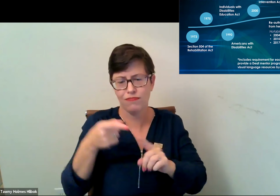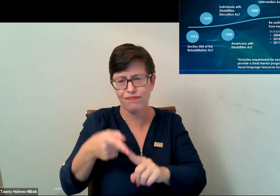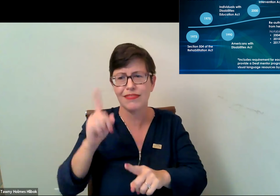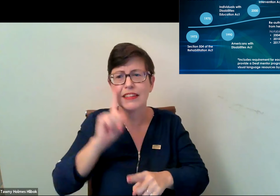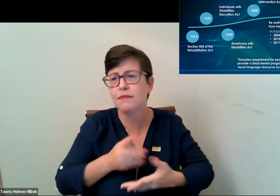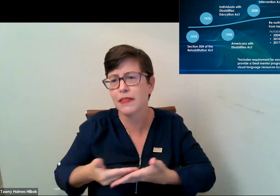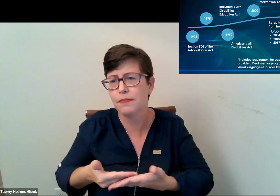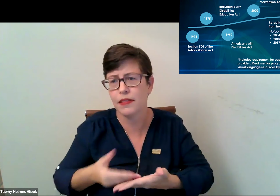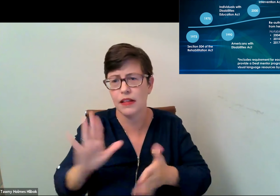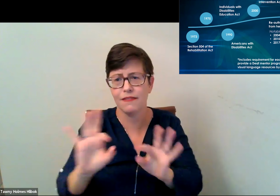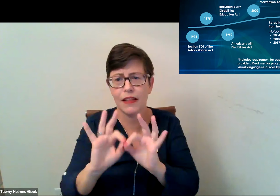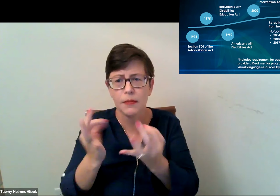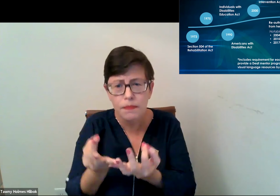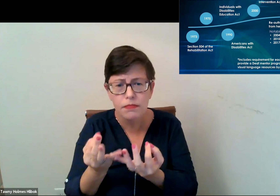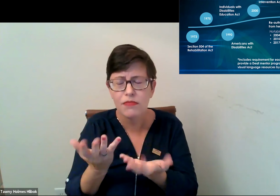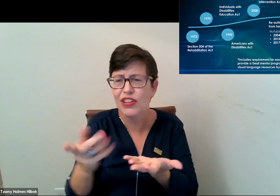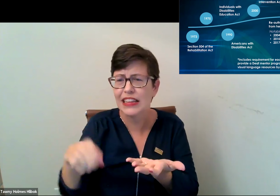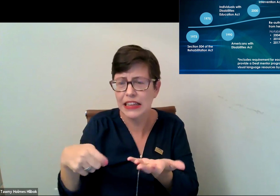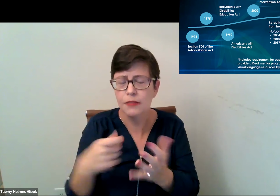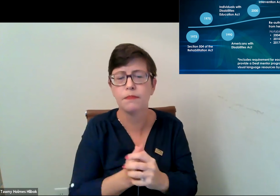And who it recognizes and the needs of deaf babies and families.